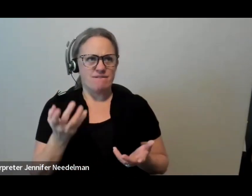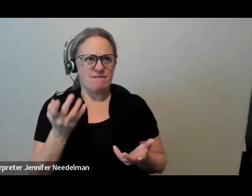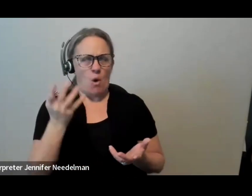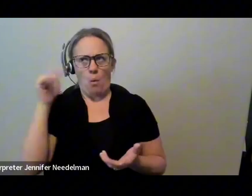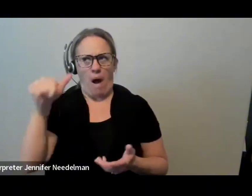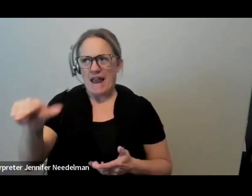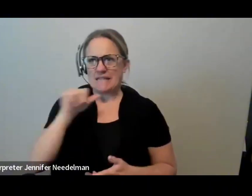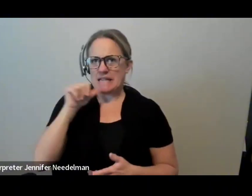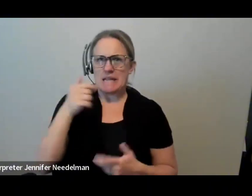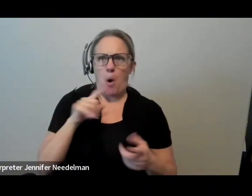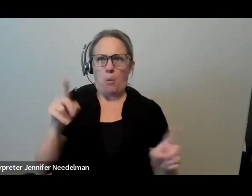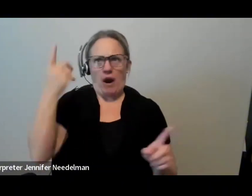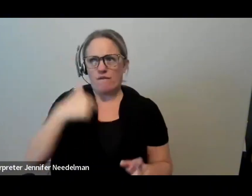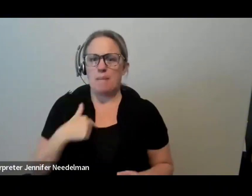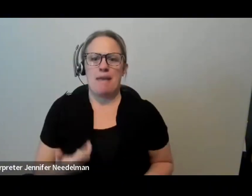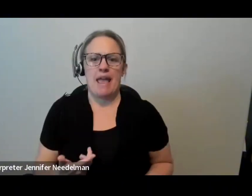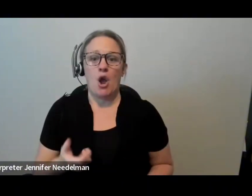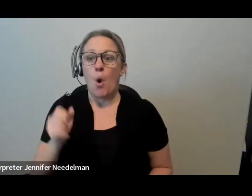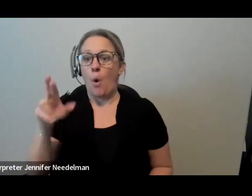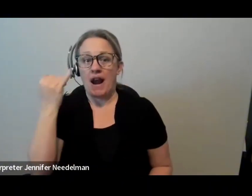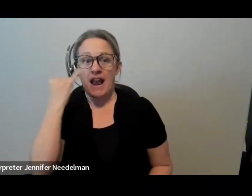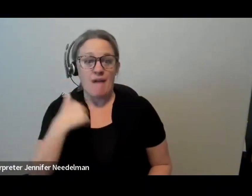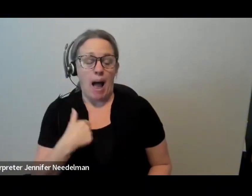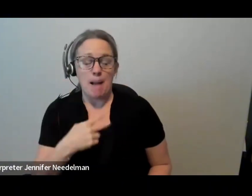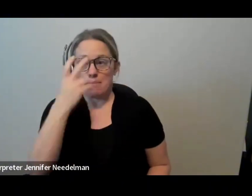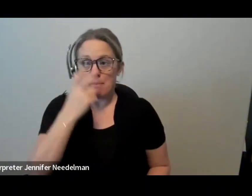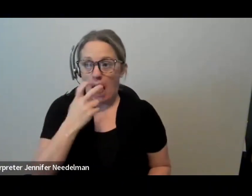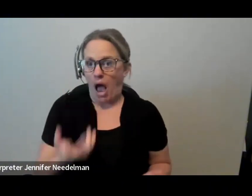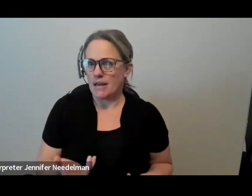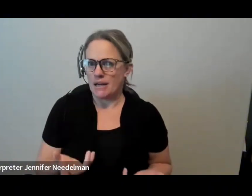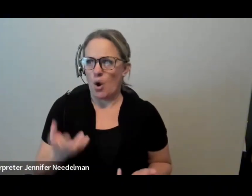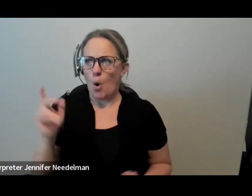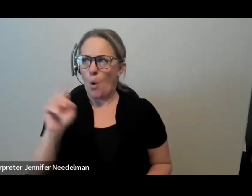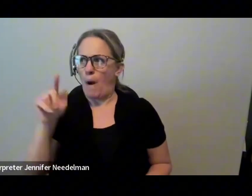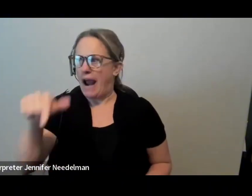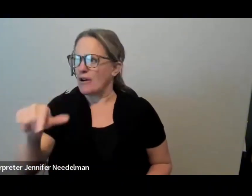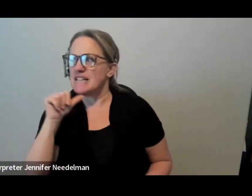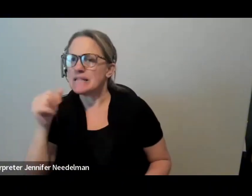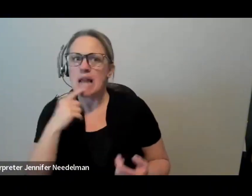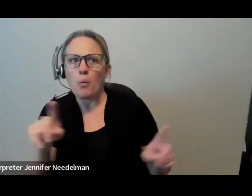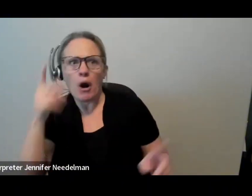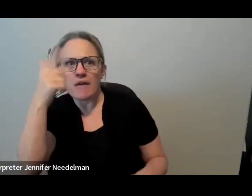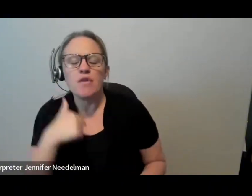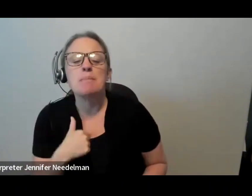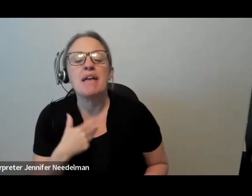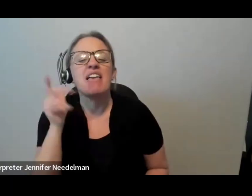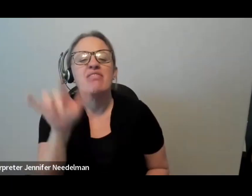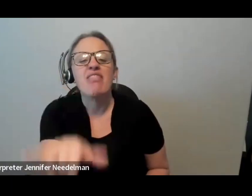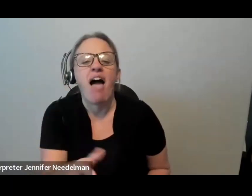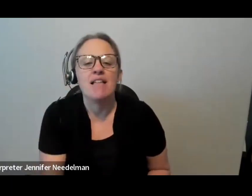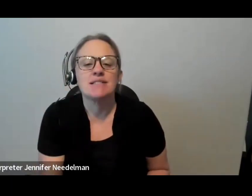Like if I were blind, if I had a walker or cane or you know, what, what would not work for me?